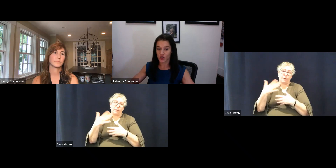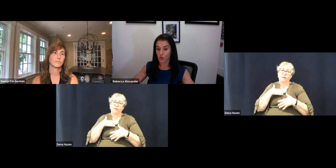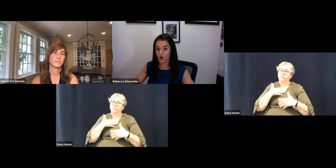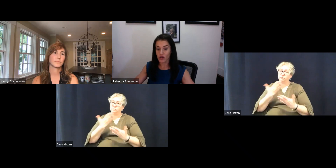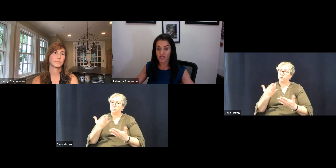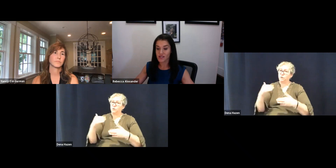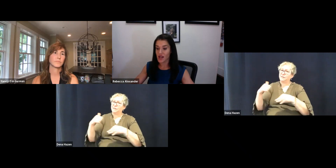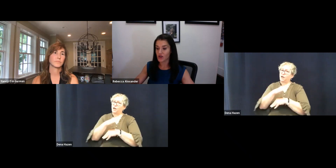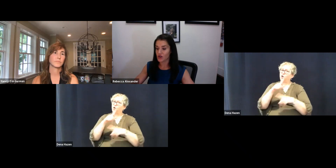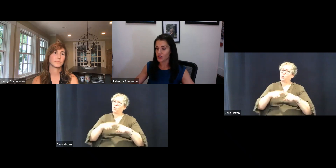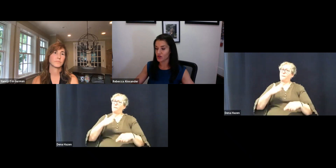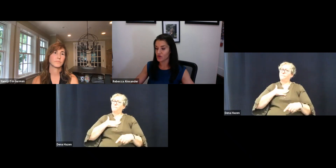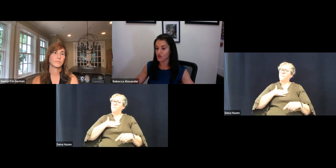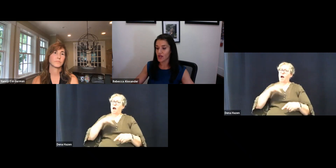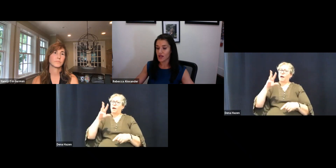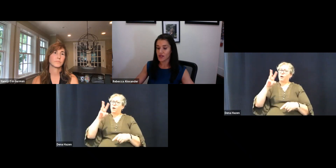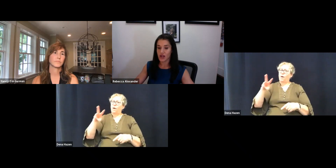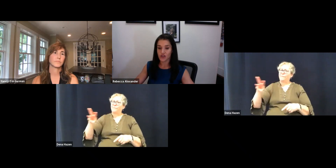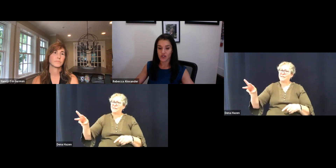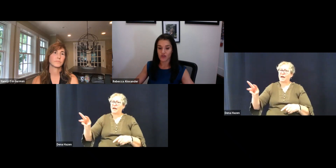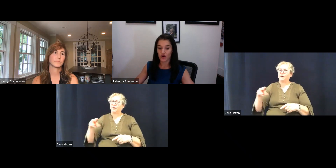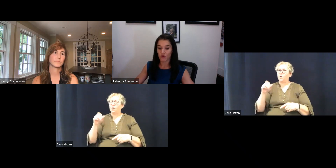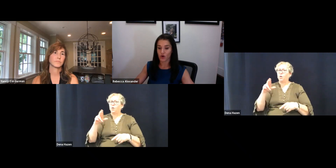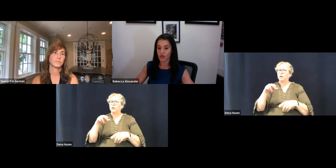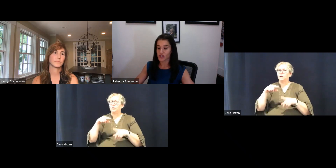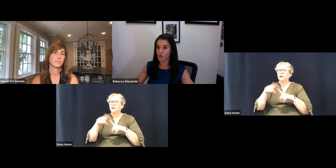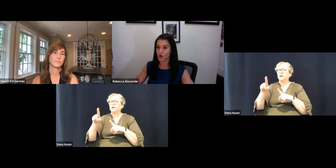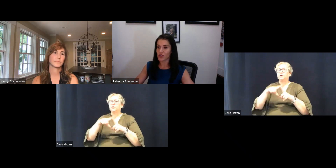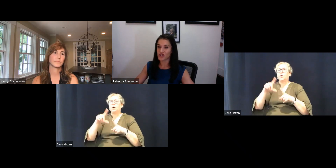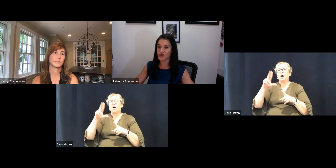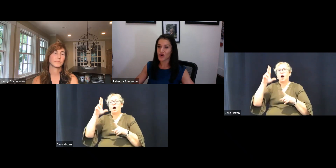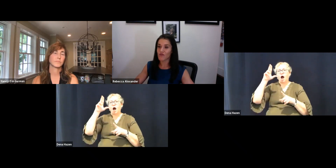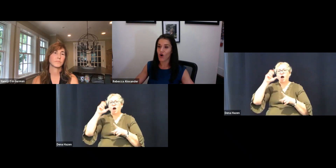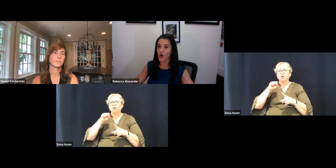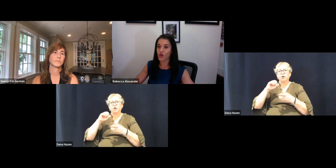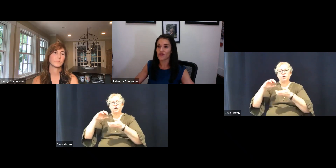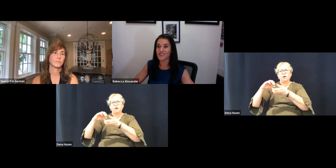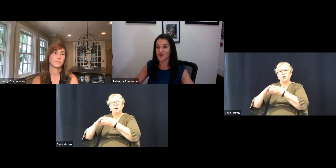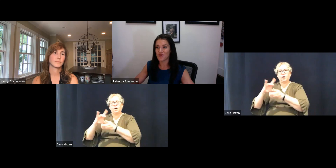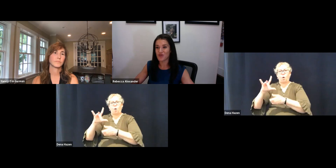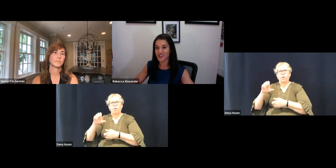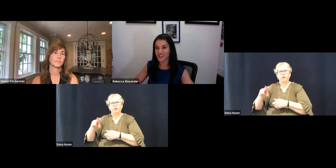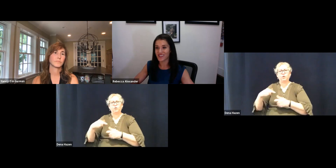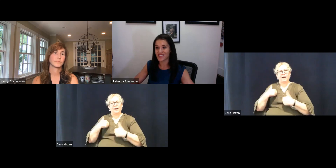You're welcome to send her to the Usher Syndrome Coalition where we do have all of these communities